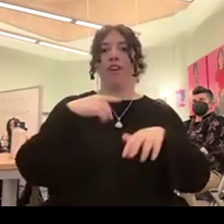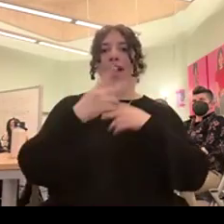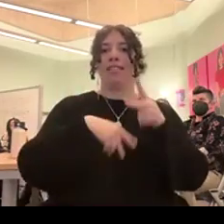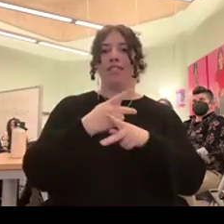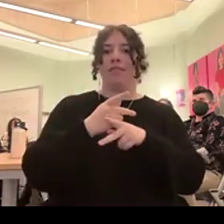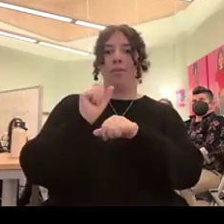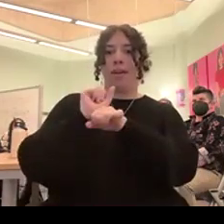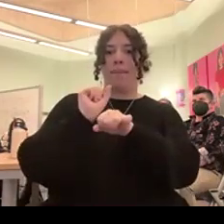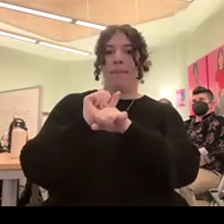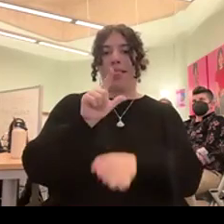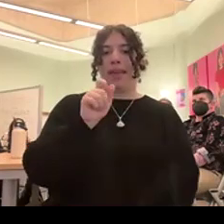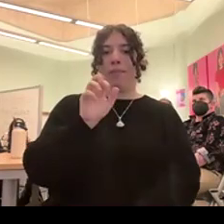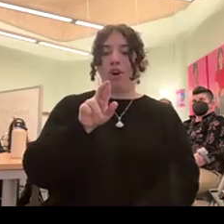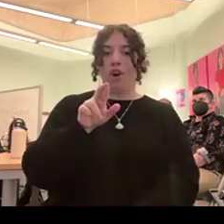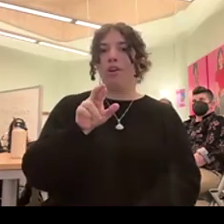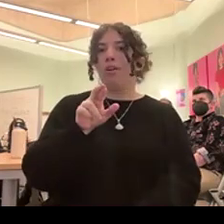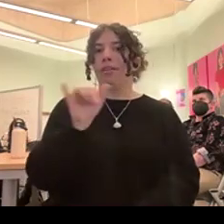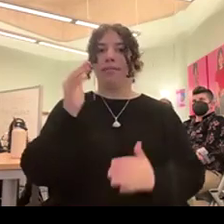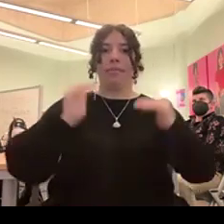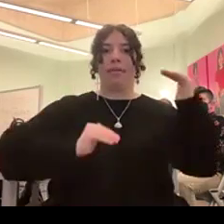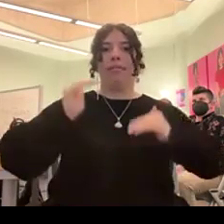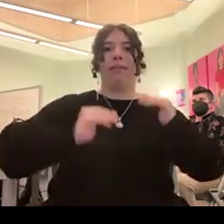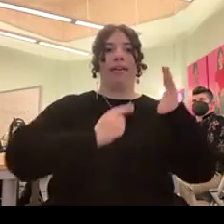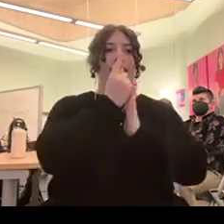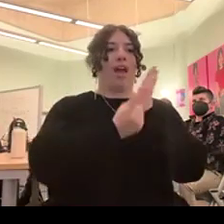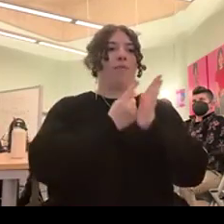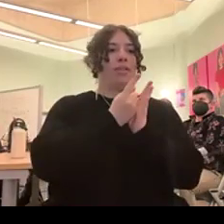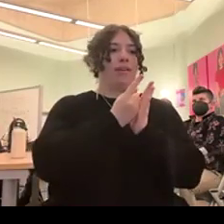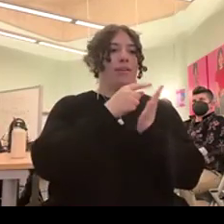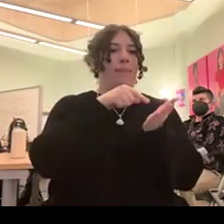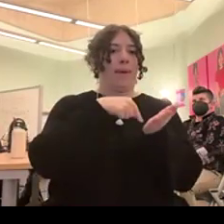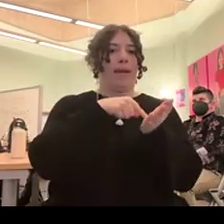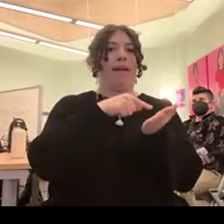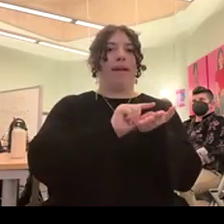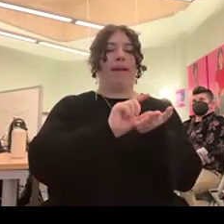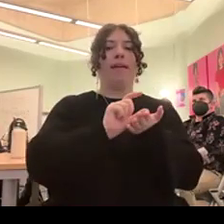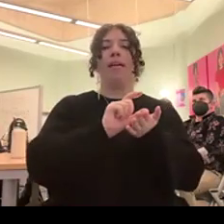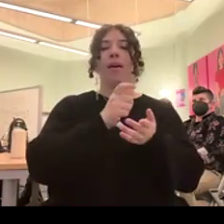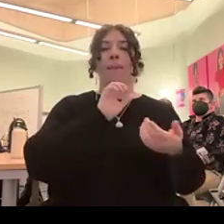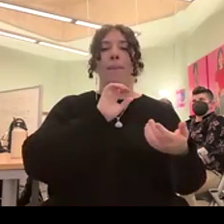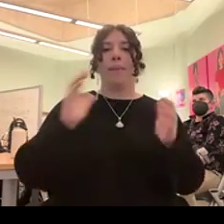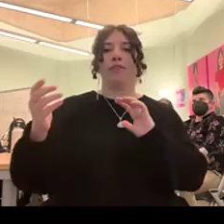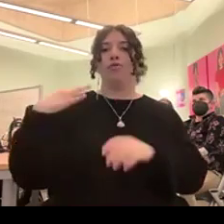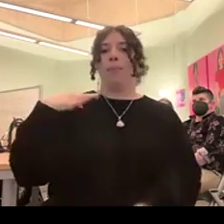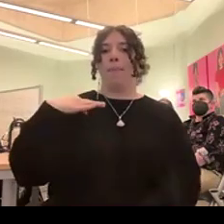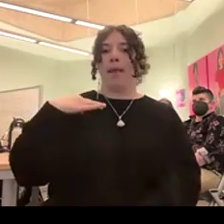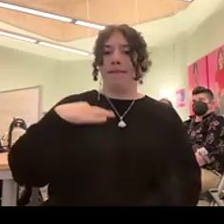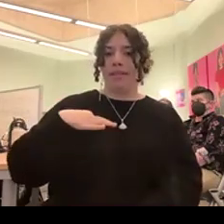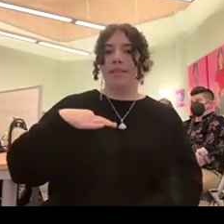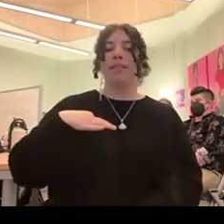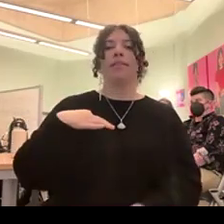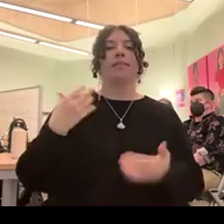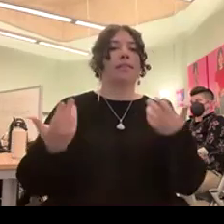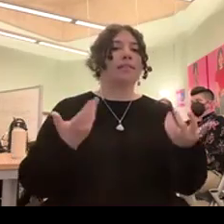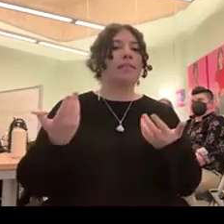a lot of, just other types of labor, and kind of balancing hourly paycheck versus benefits. And so,